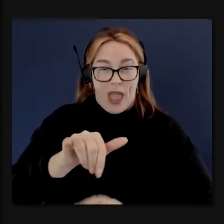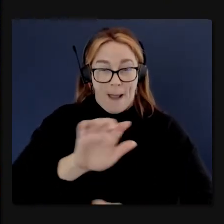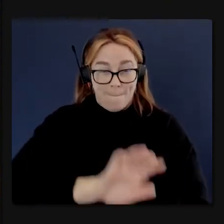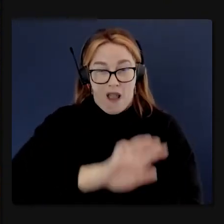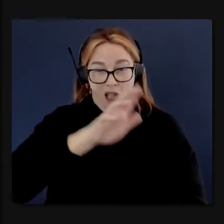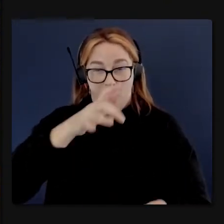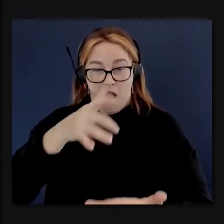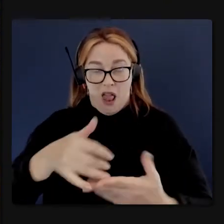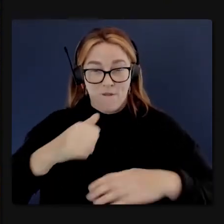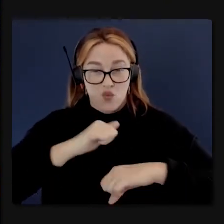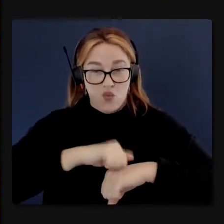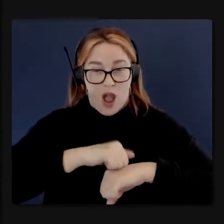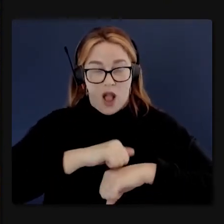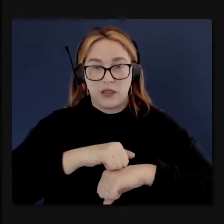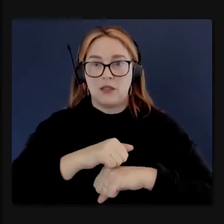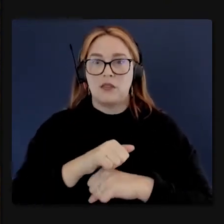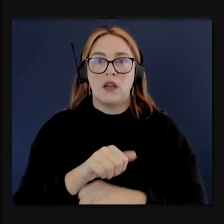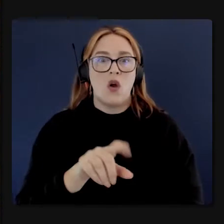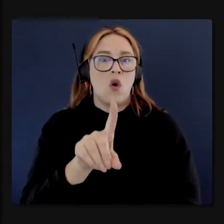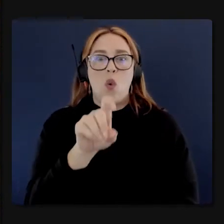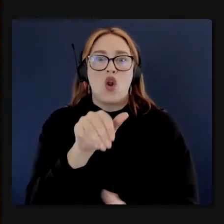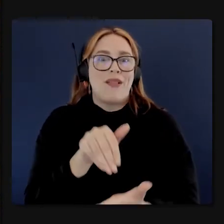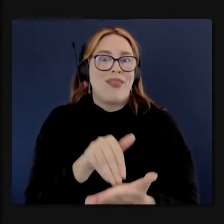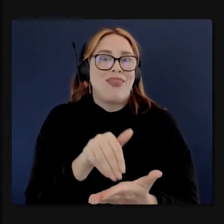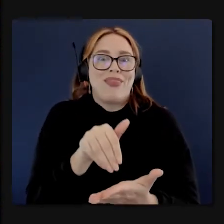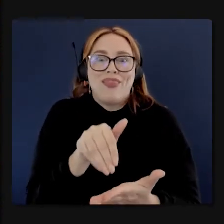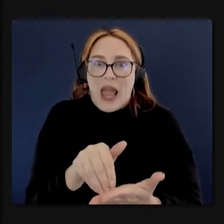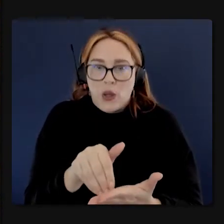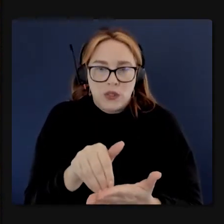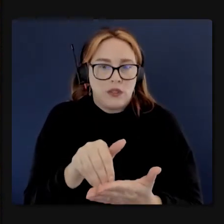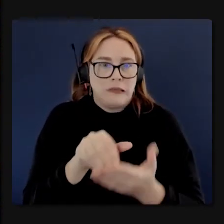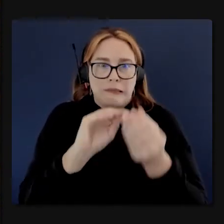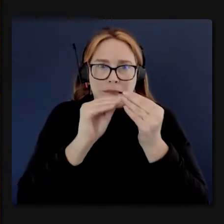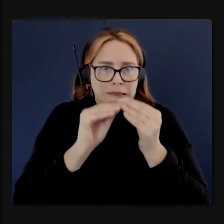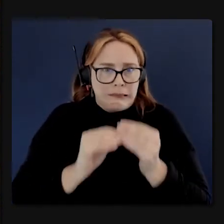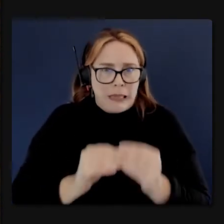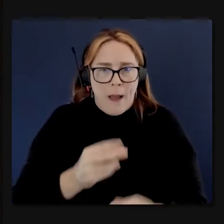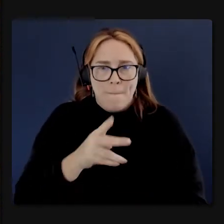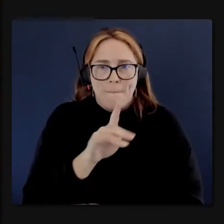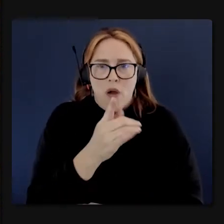are hundreds and thousands of polygons before the remeshing does its magic.